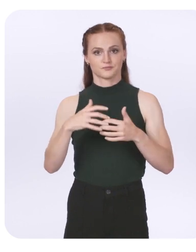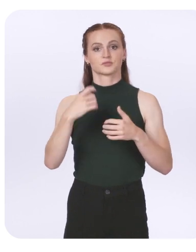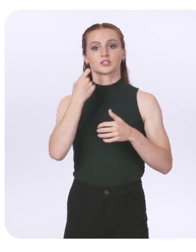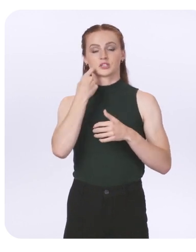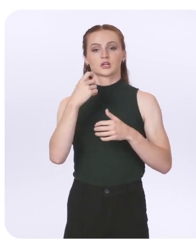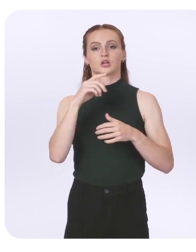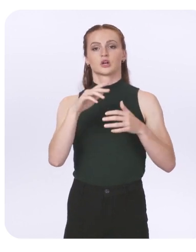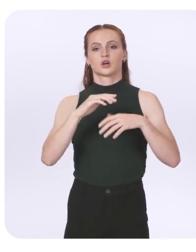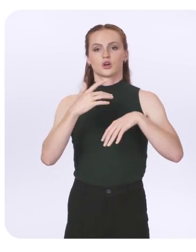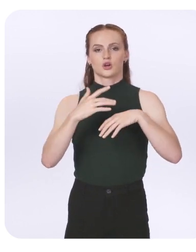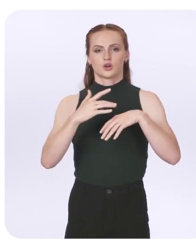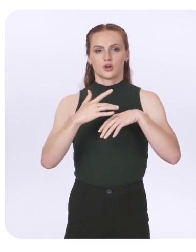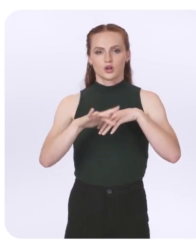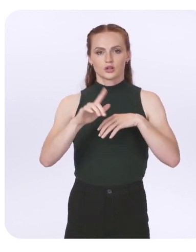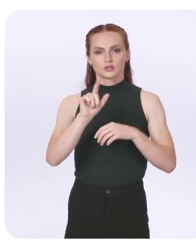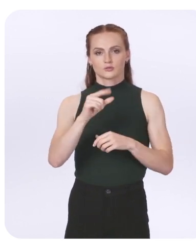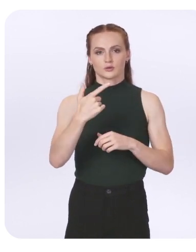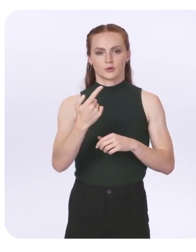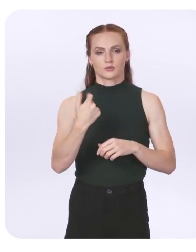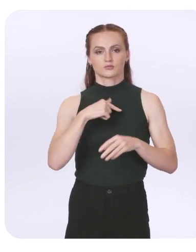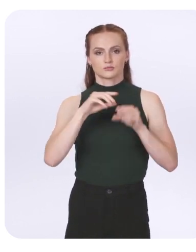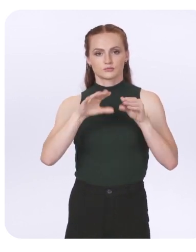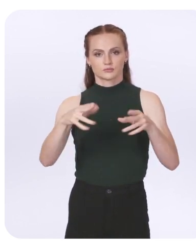A5V5 multiplayer VR arena shooter.